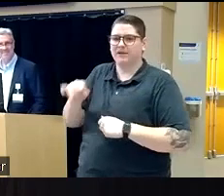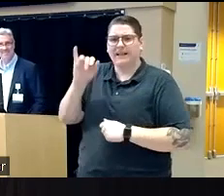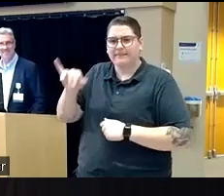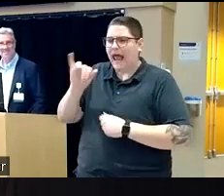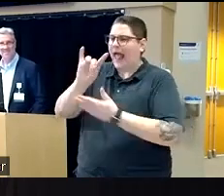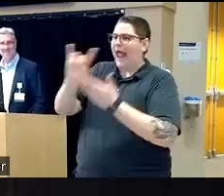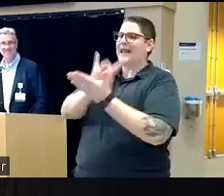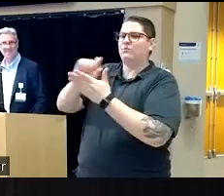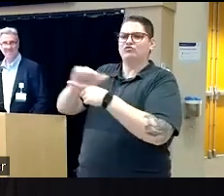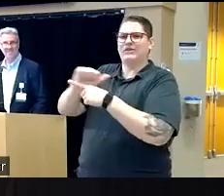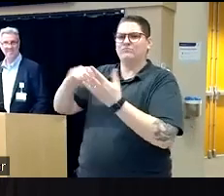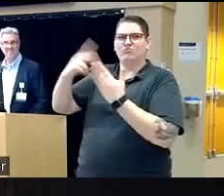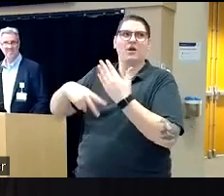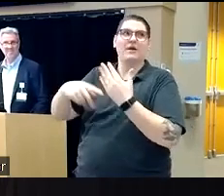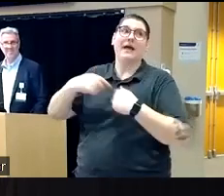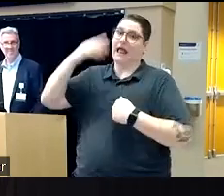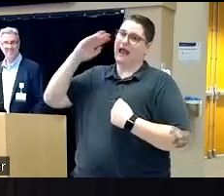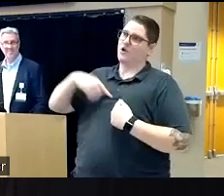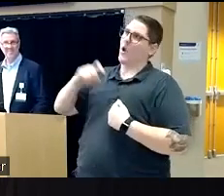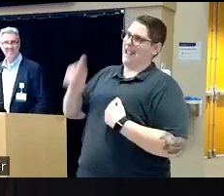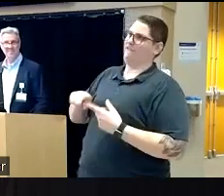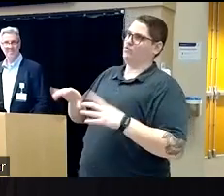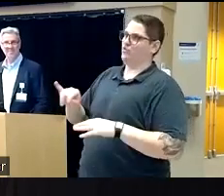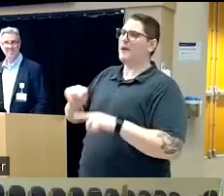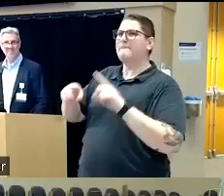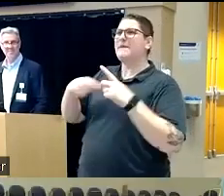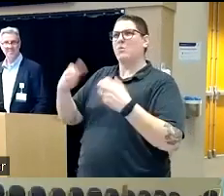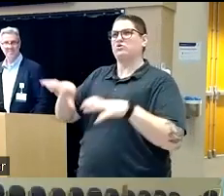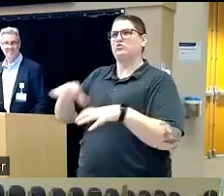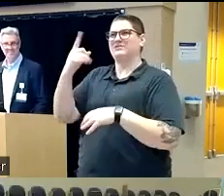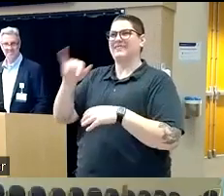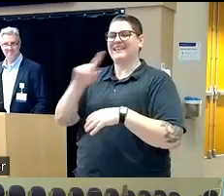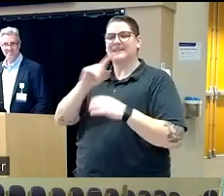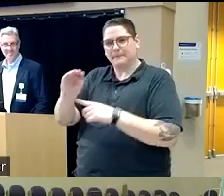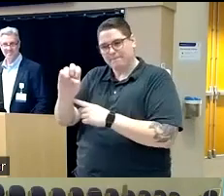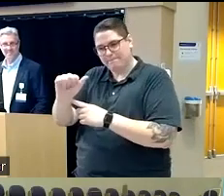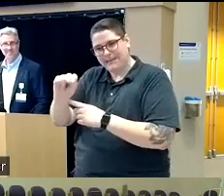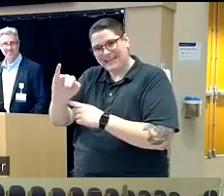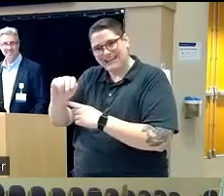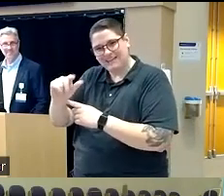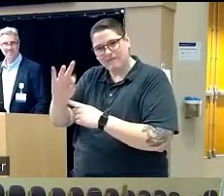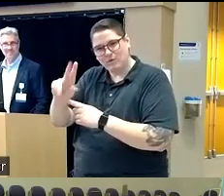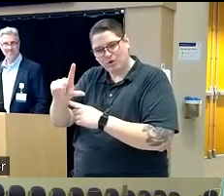training program I want to do something that's actually meaningful I work with primarily kids and